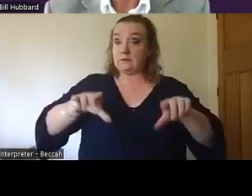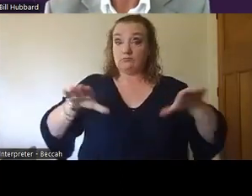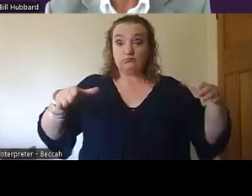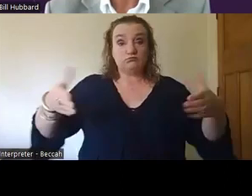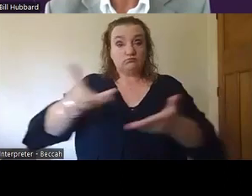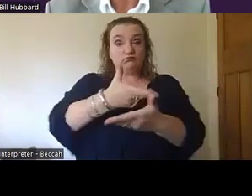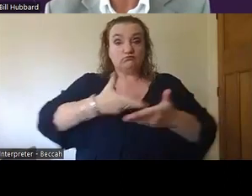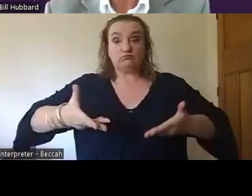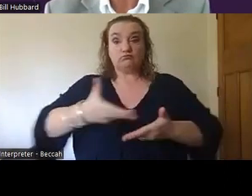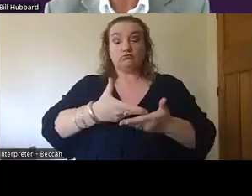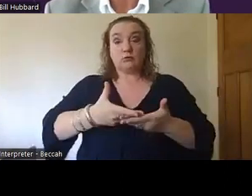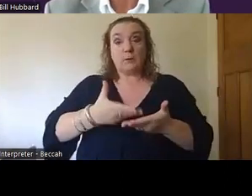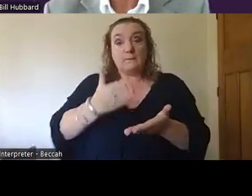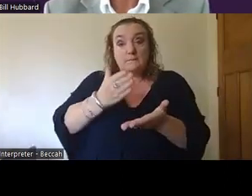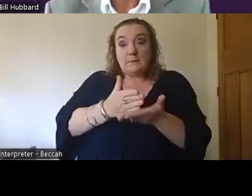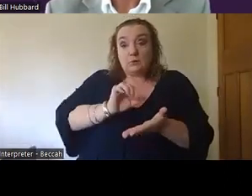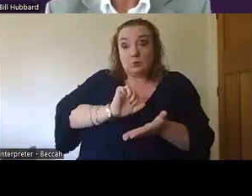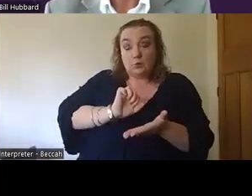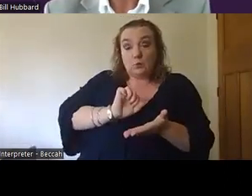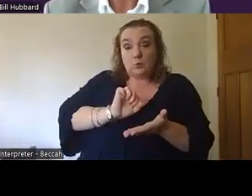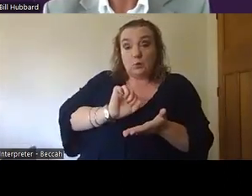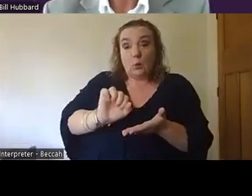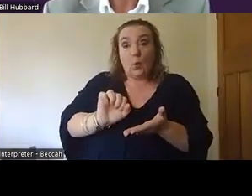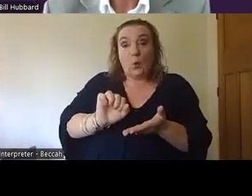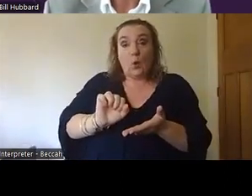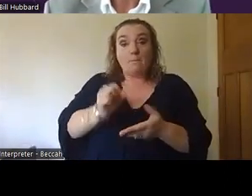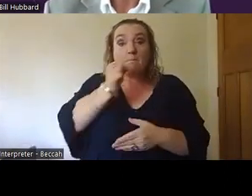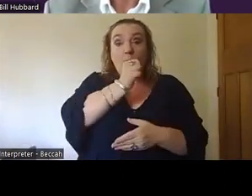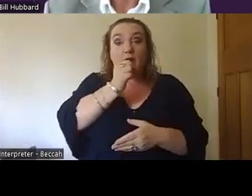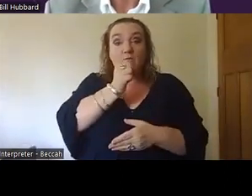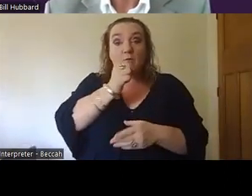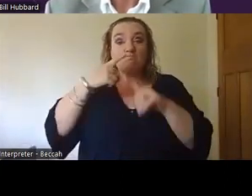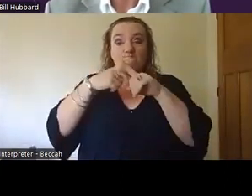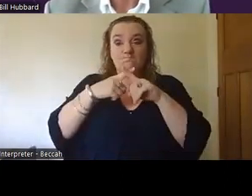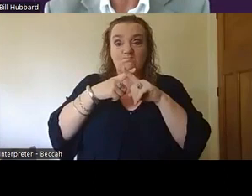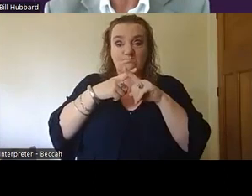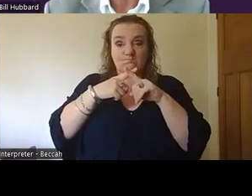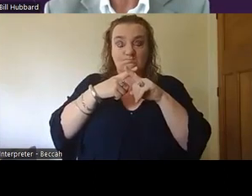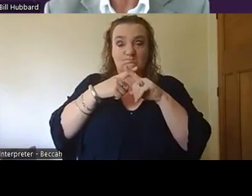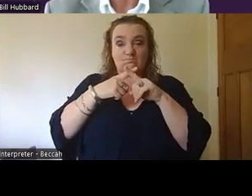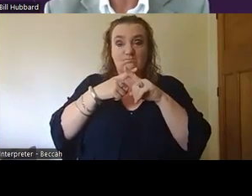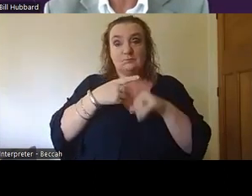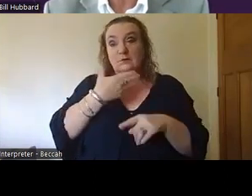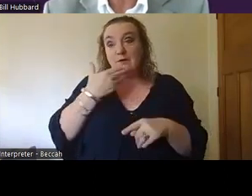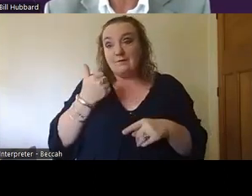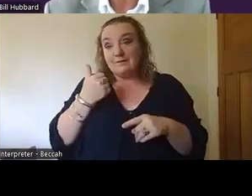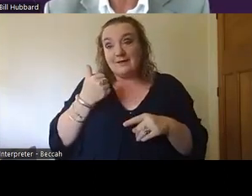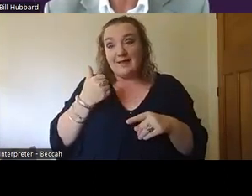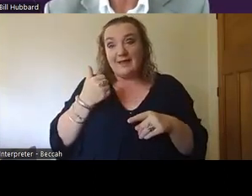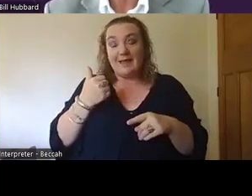can you please make sure that your microphone is off? It's really nice if your camera is on,